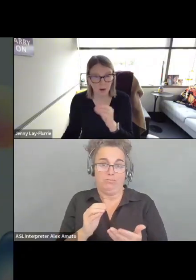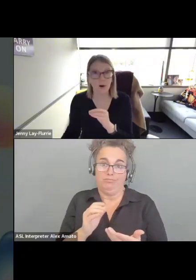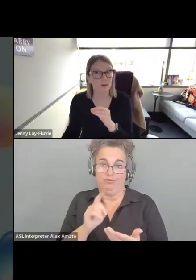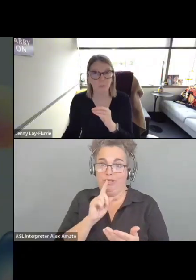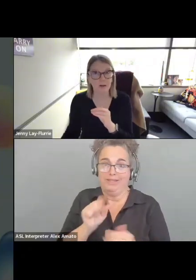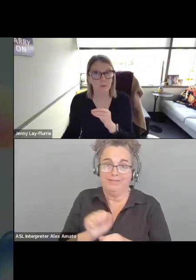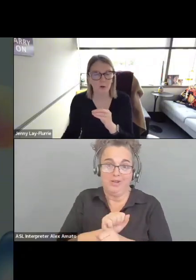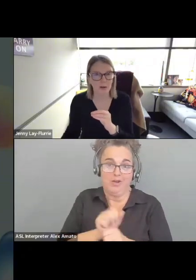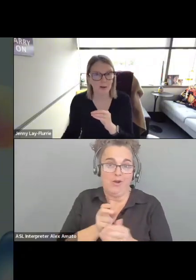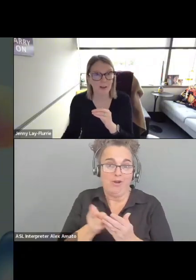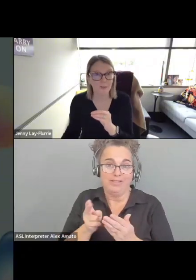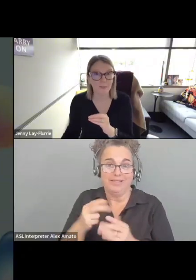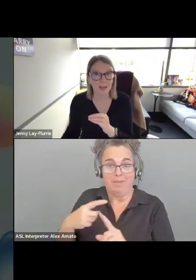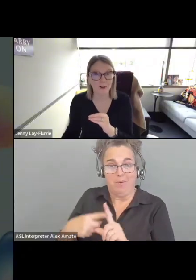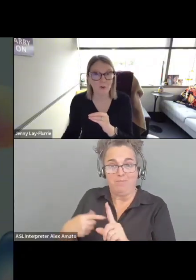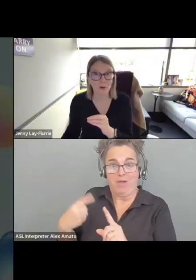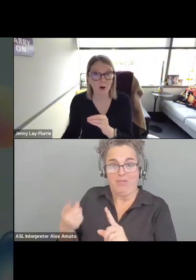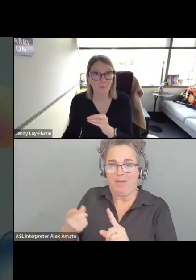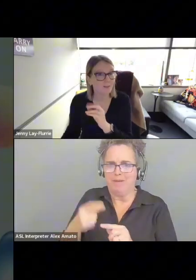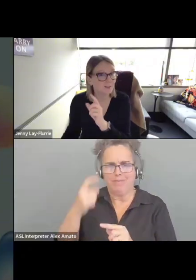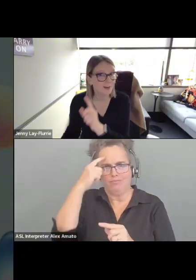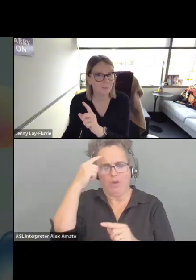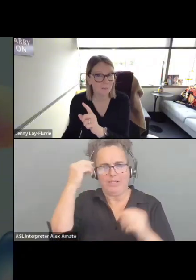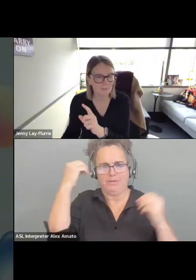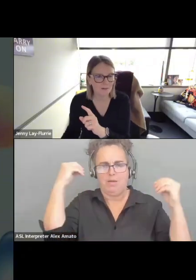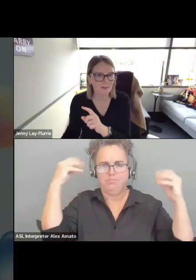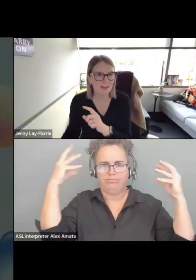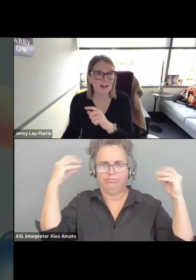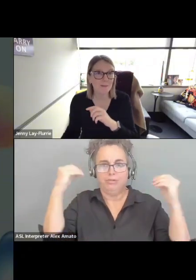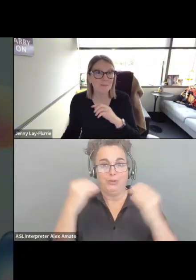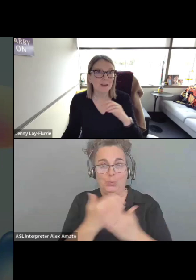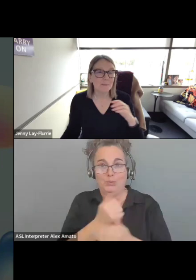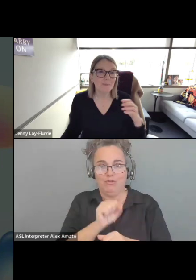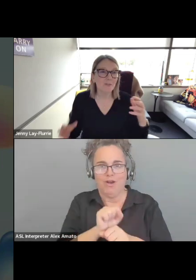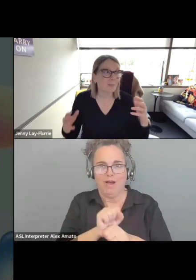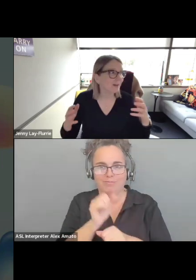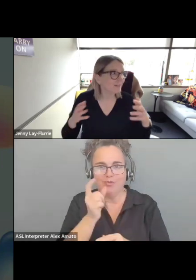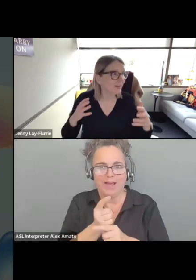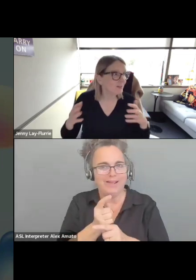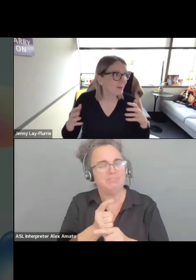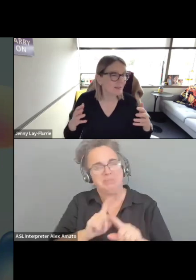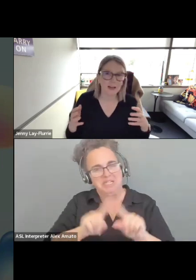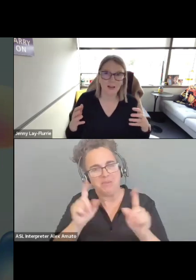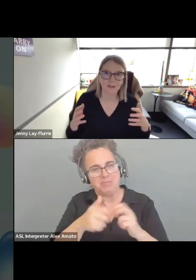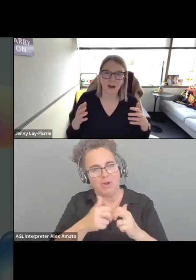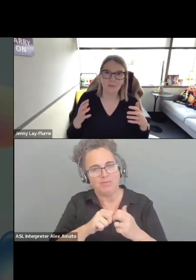my brain has been exploding in, in a new job - that's a different problem. But from an accessibility lens,